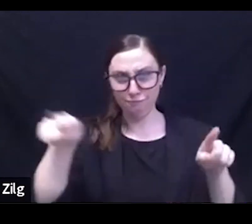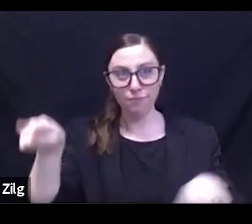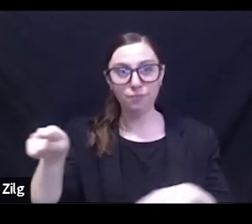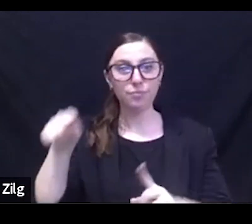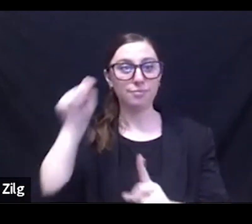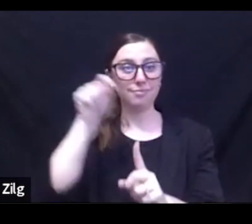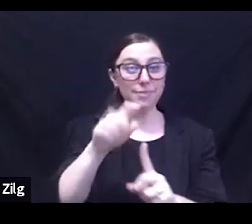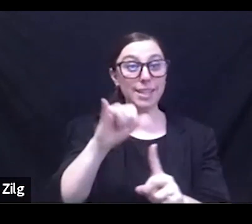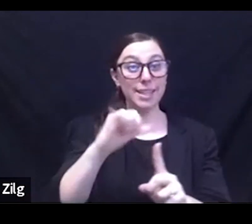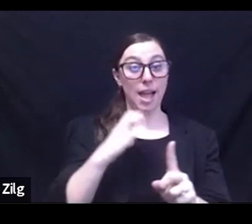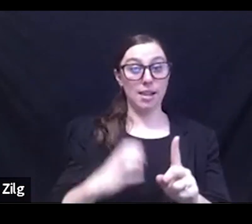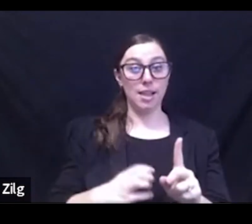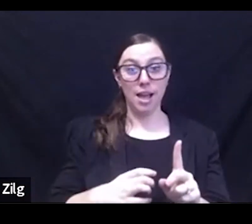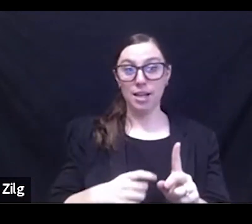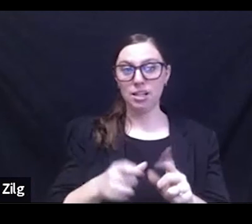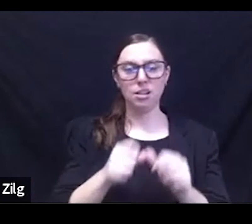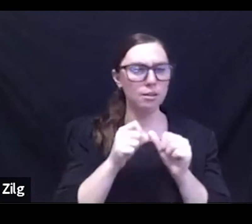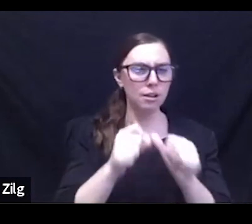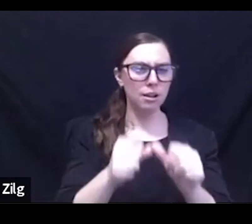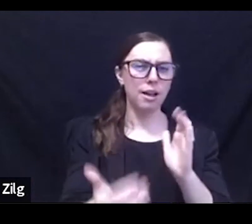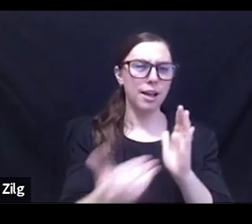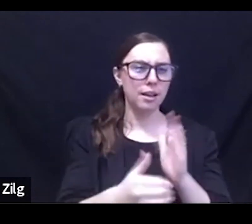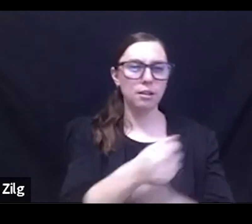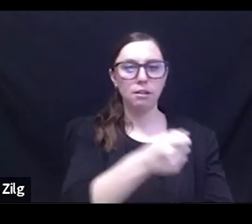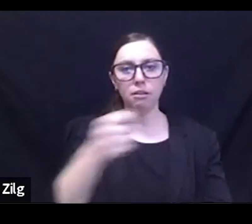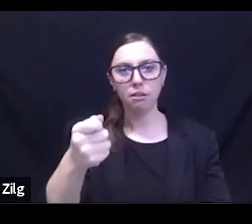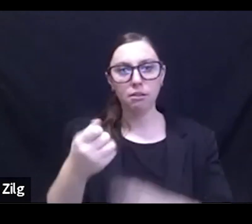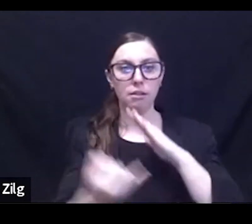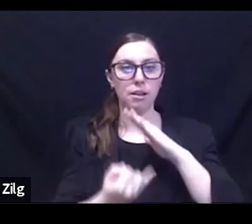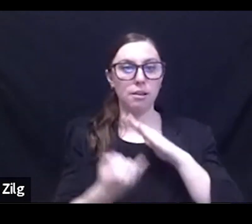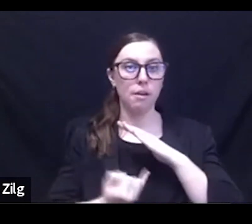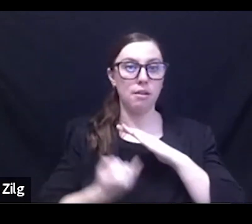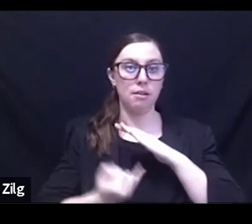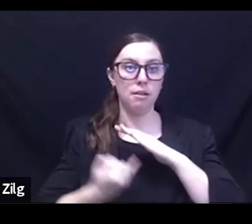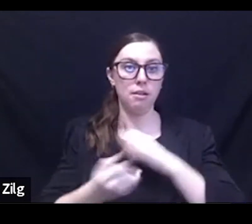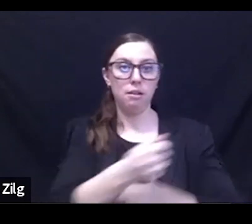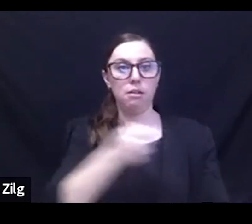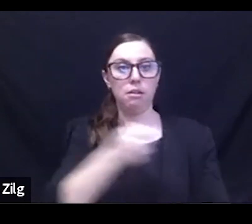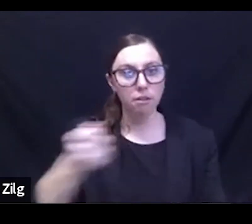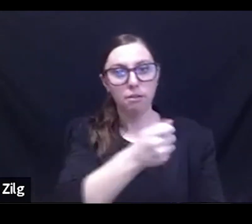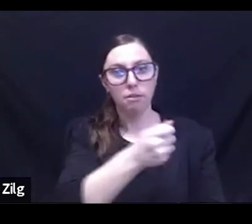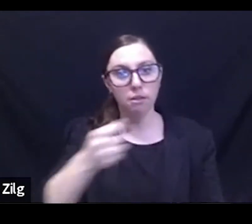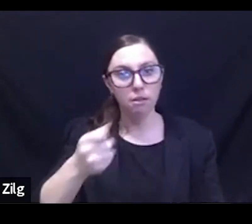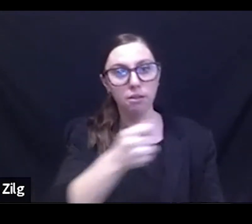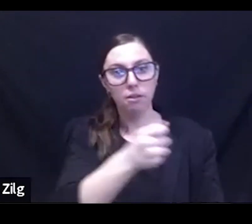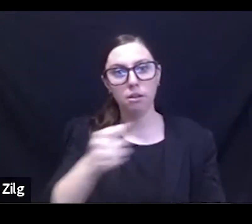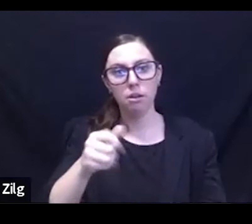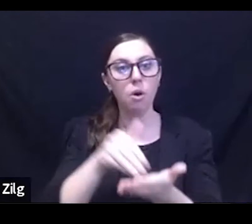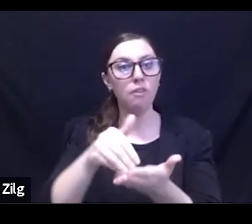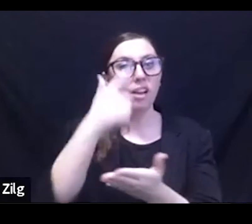consistently placed in the box, in solitary confinement, because every